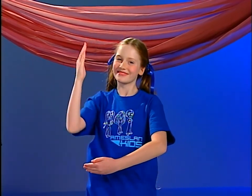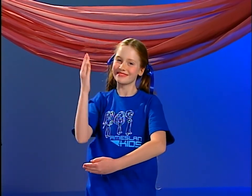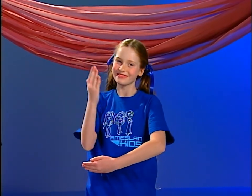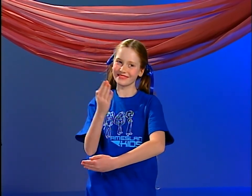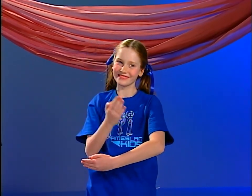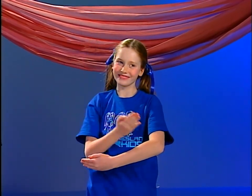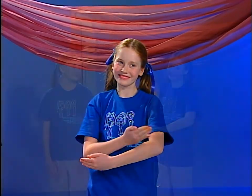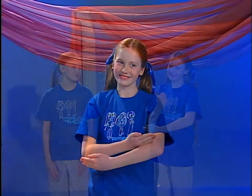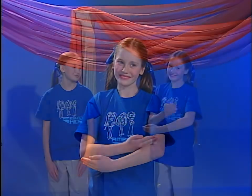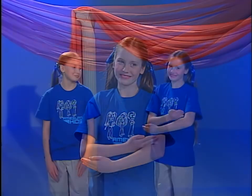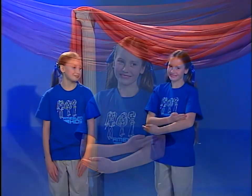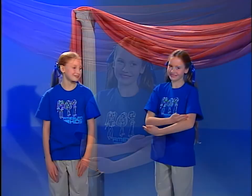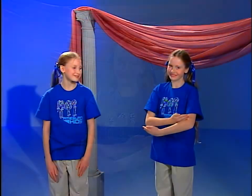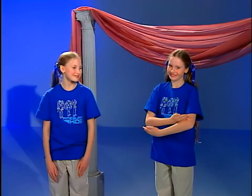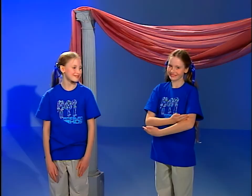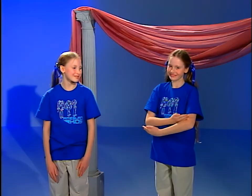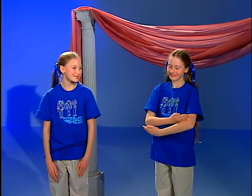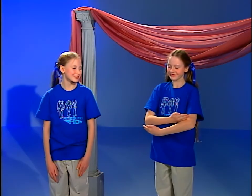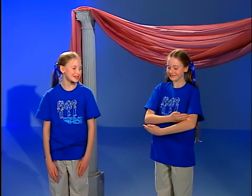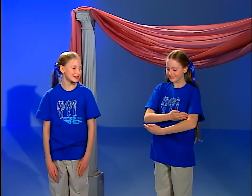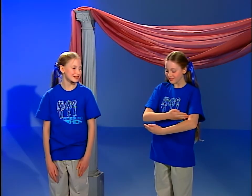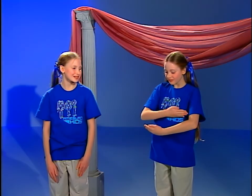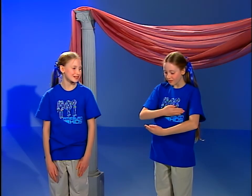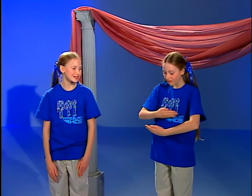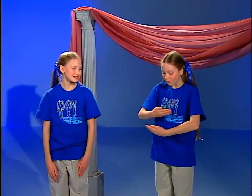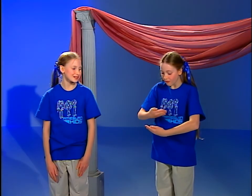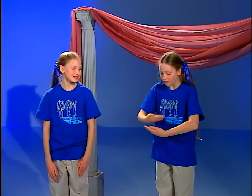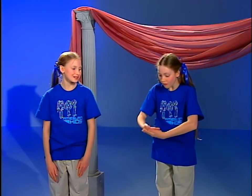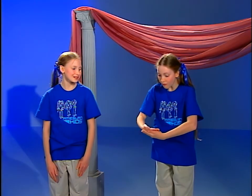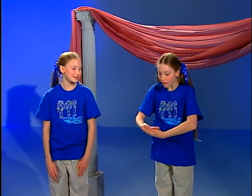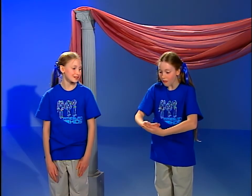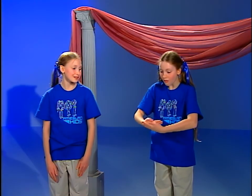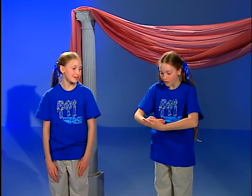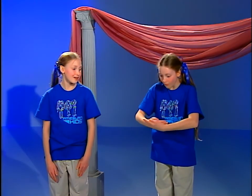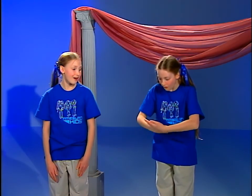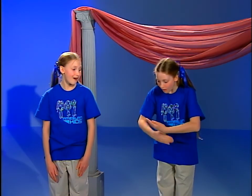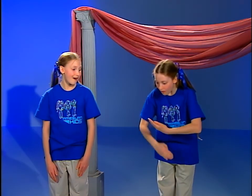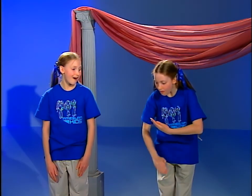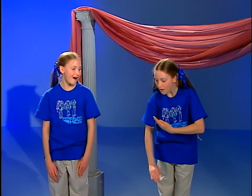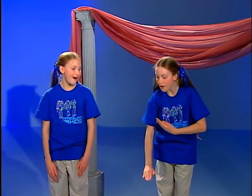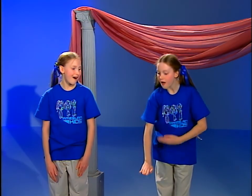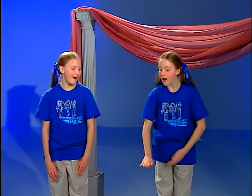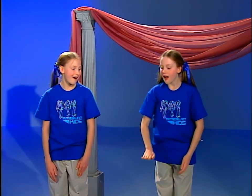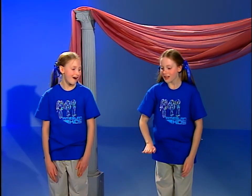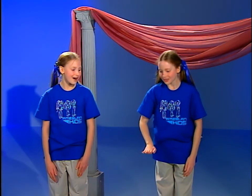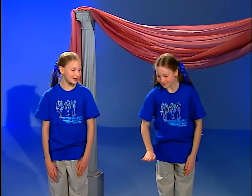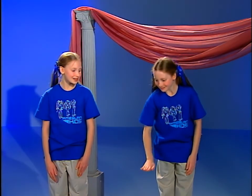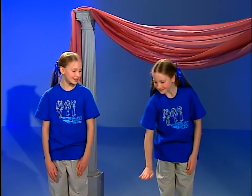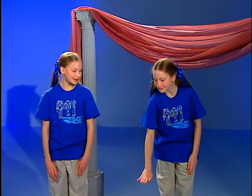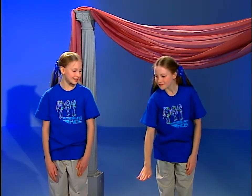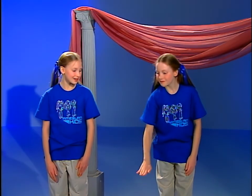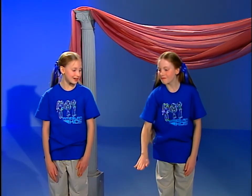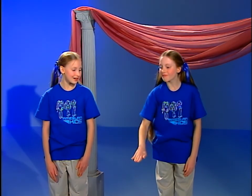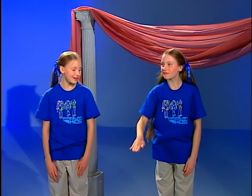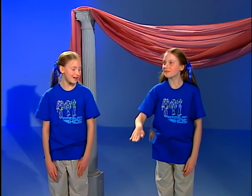BUT ABRAM SAID, "UH, NO, NO. WE'RE BROTHER AND SISTER." WELL, THE OFFICIALS BROUGHT THEM TO THE PALACE OF THE PHARAOH,